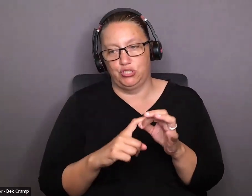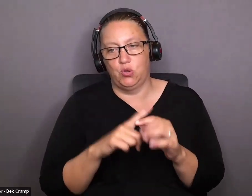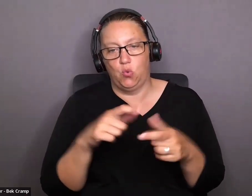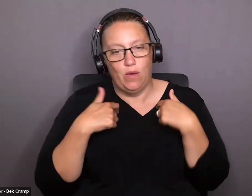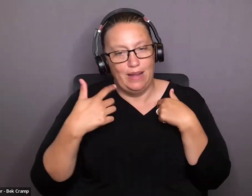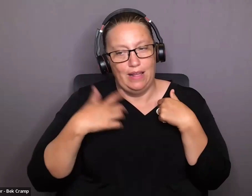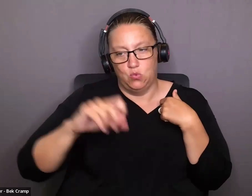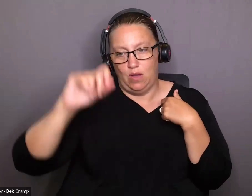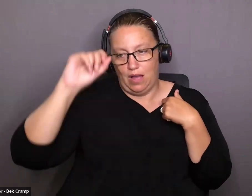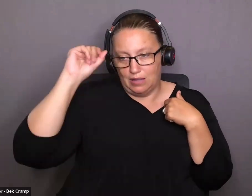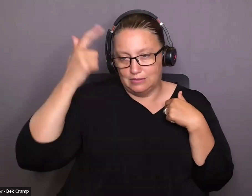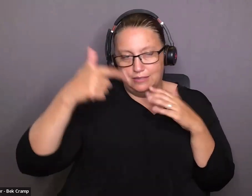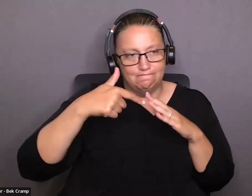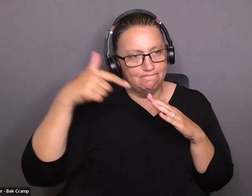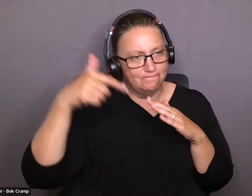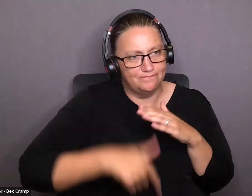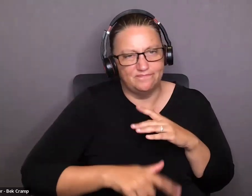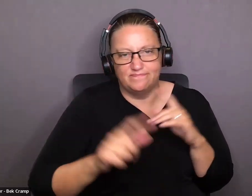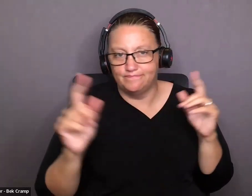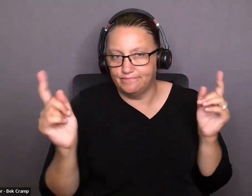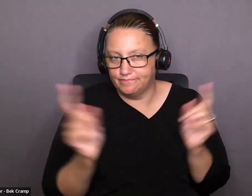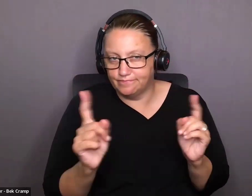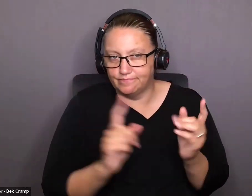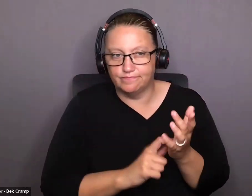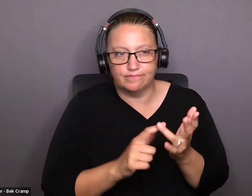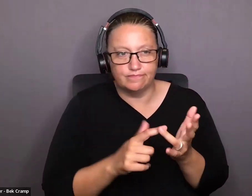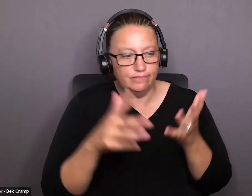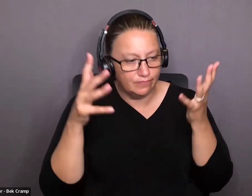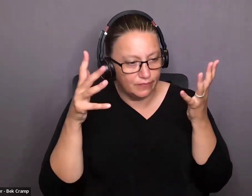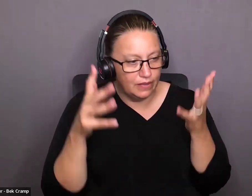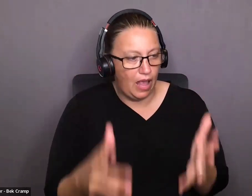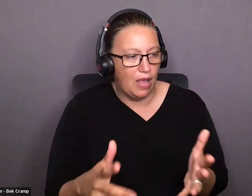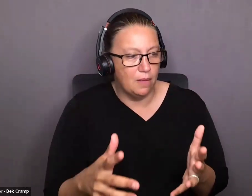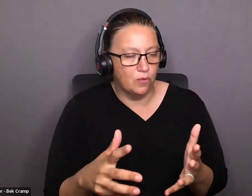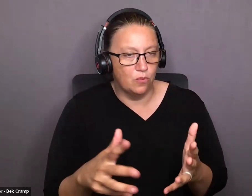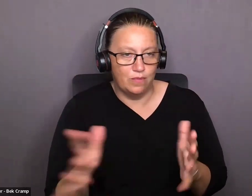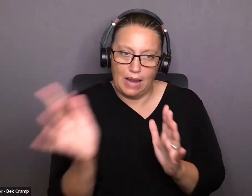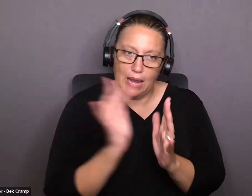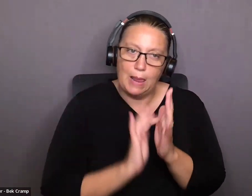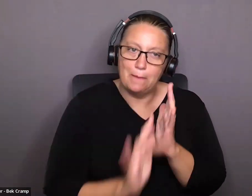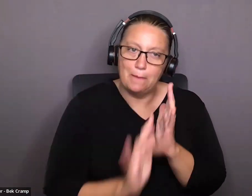elimination of restrictive practices? And to help you frame your thinking.